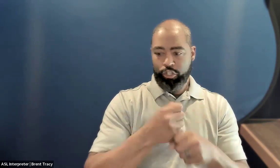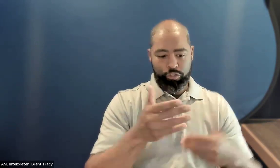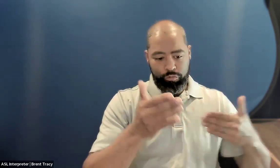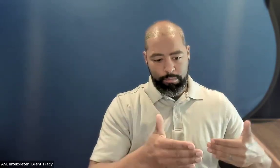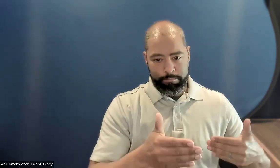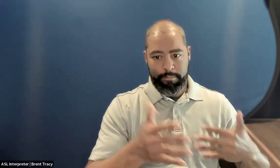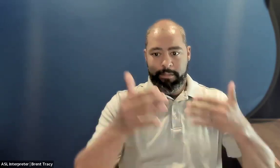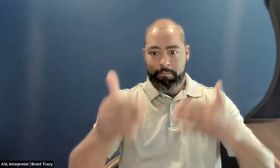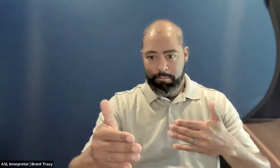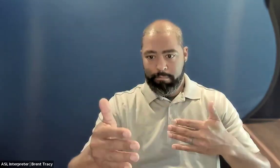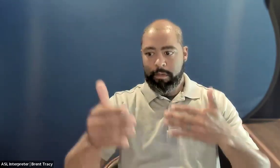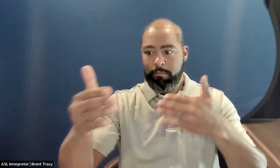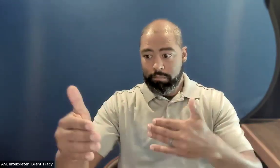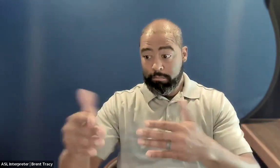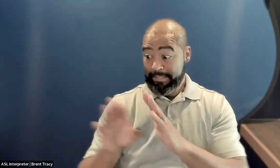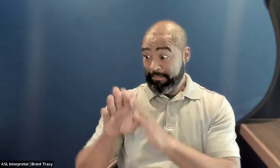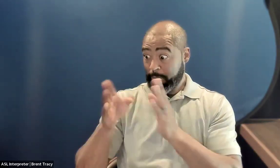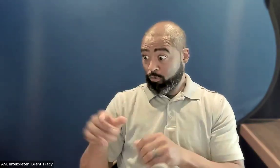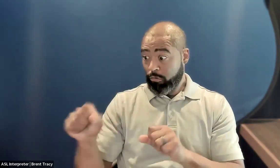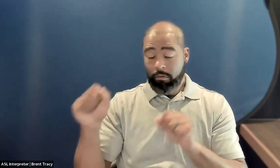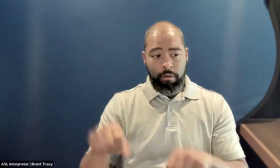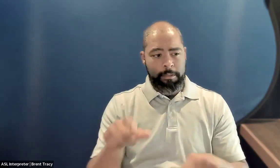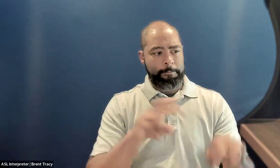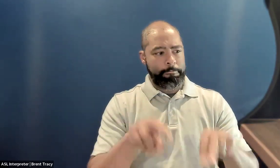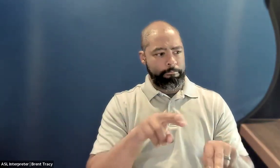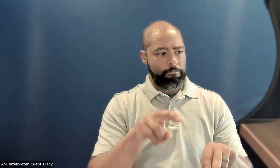Next slide, we wanted to highlight one tab under sea